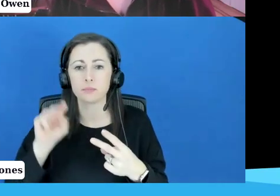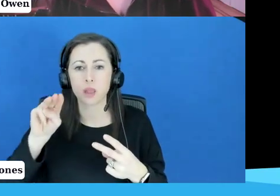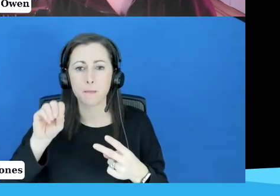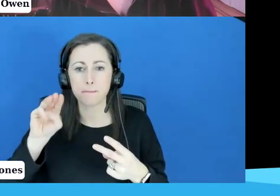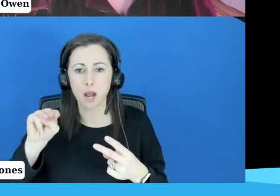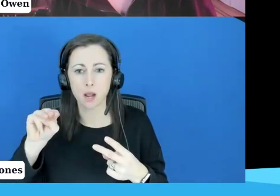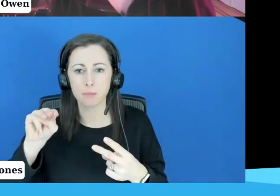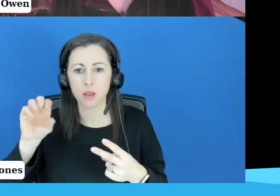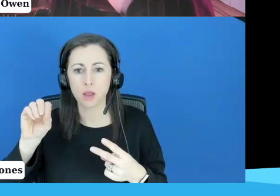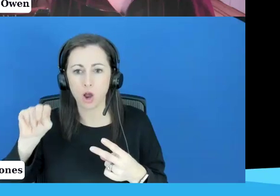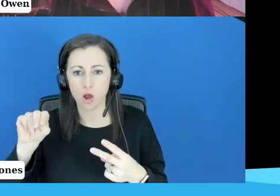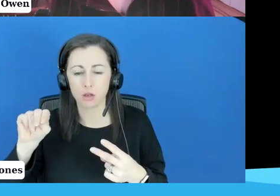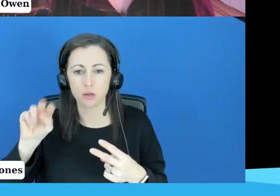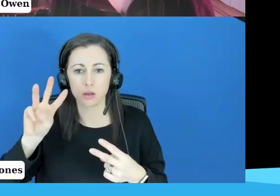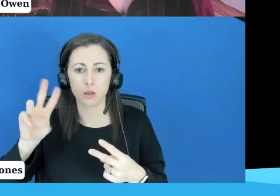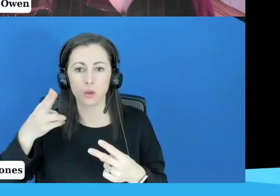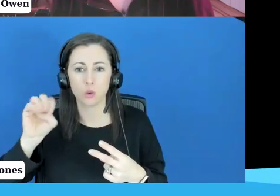it’s 'Wheel Mommies', and then it's another one, 'Mom on Wheels'.